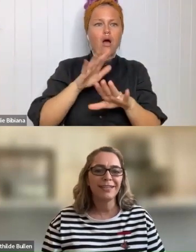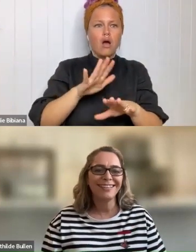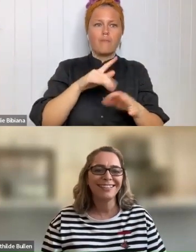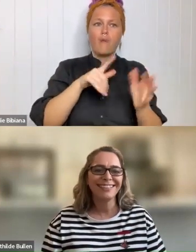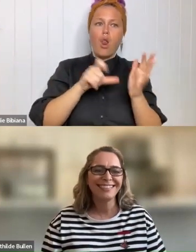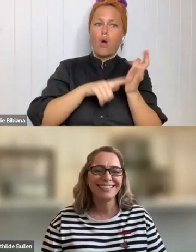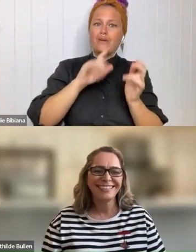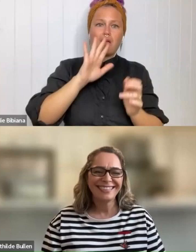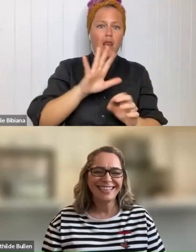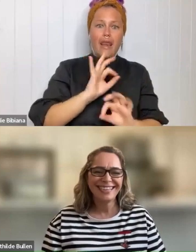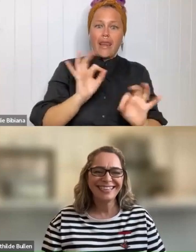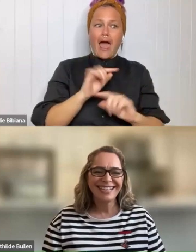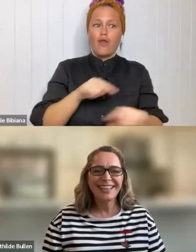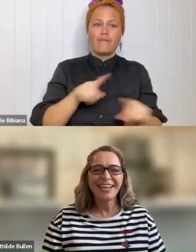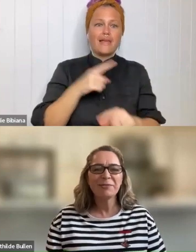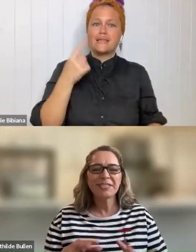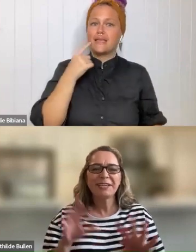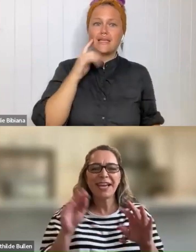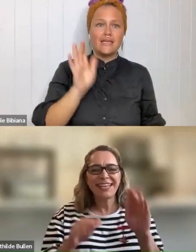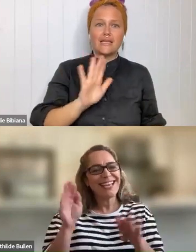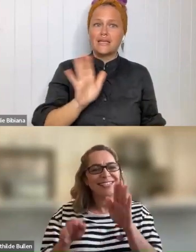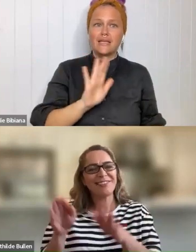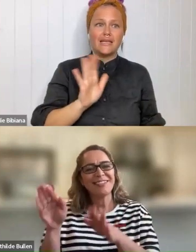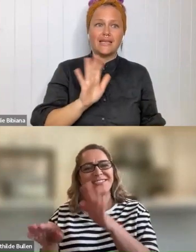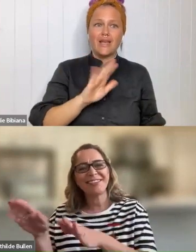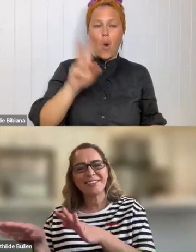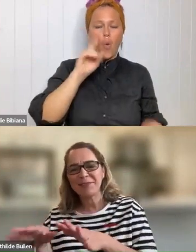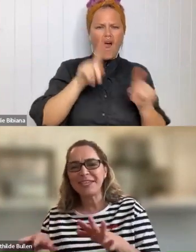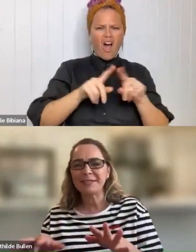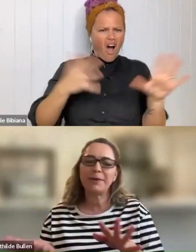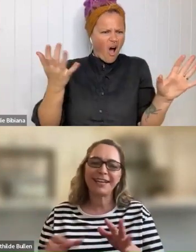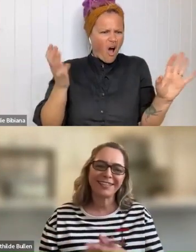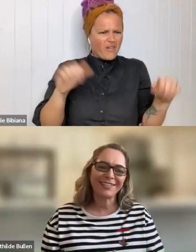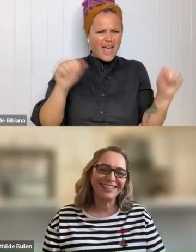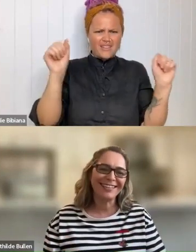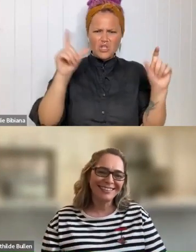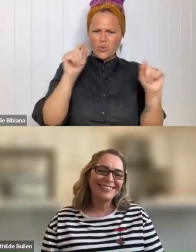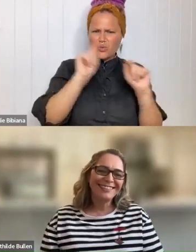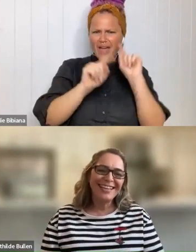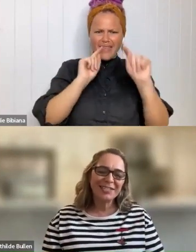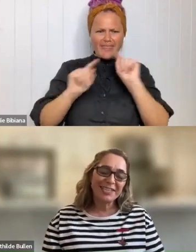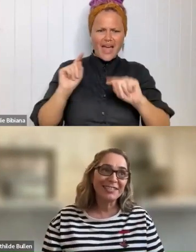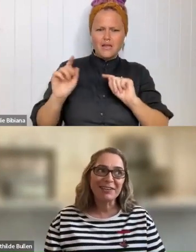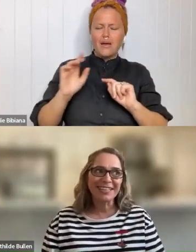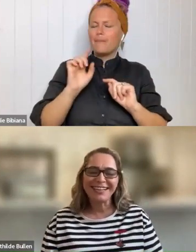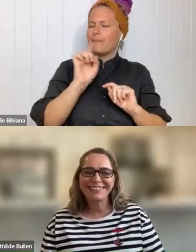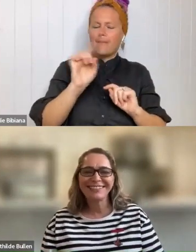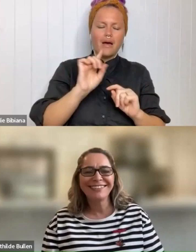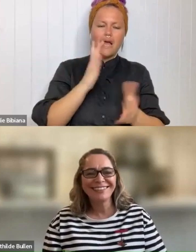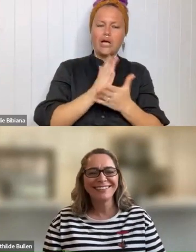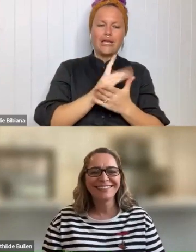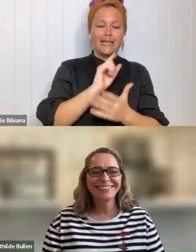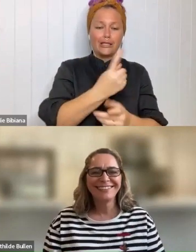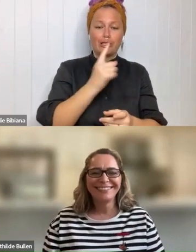know, none of it's easy, but it's like, yes, you just do these four things. But actually, each thing is really hard. And